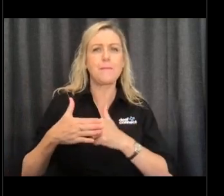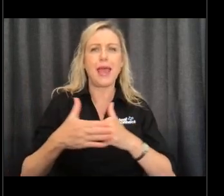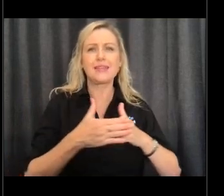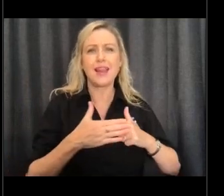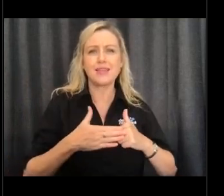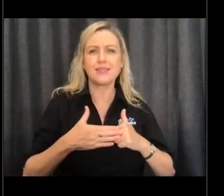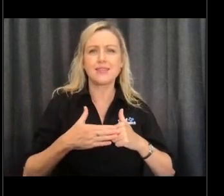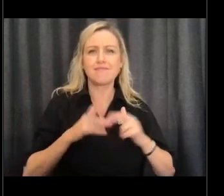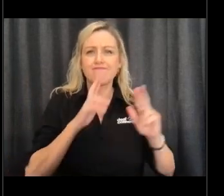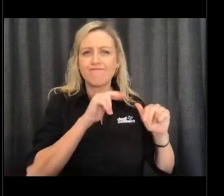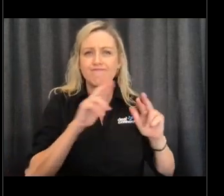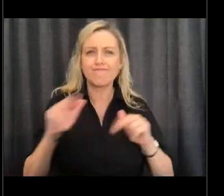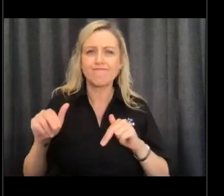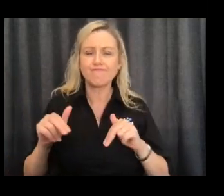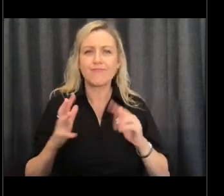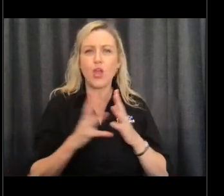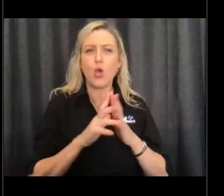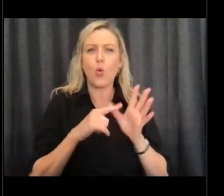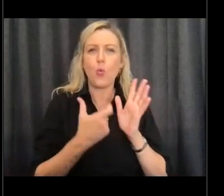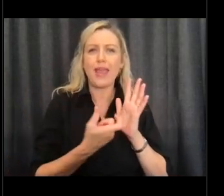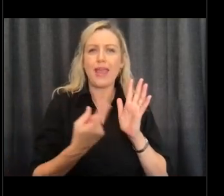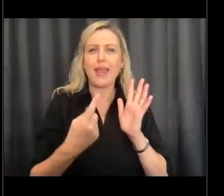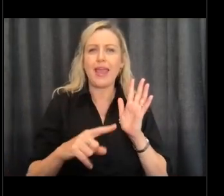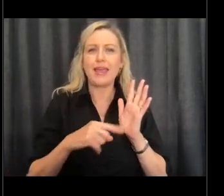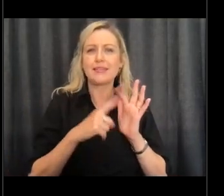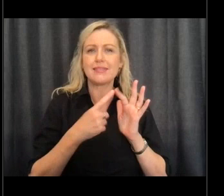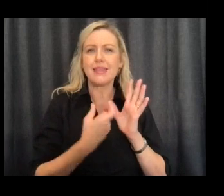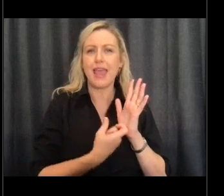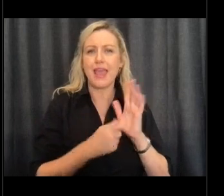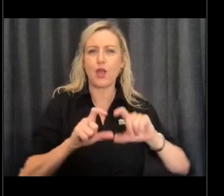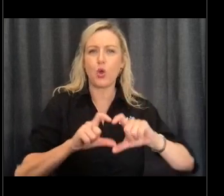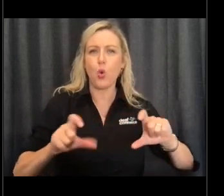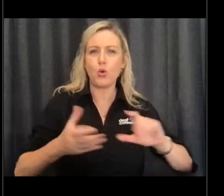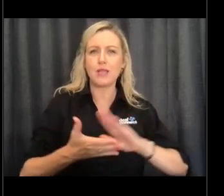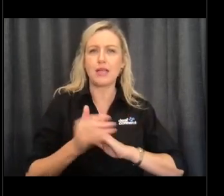Let's start with a claim has been approved.